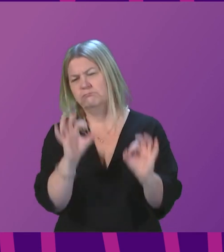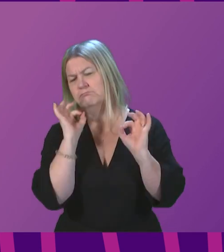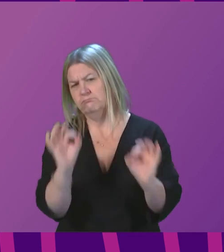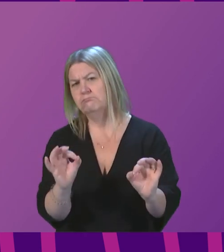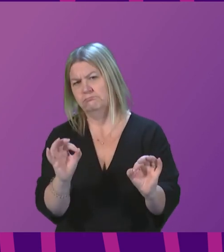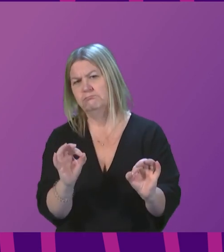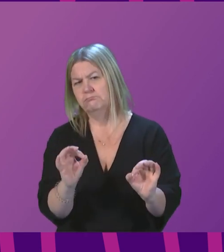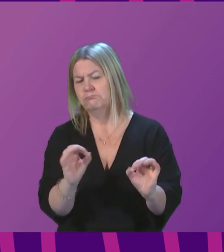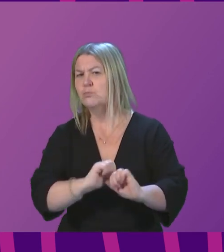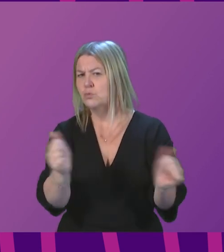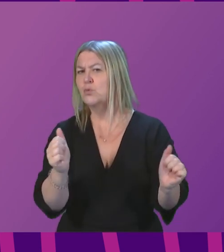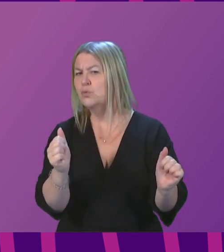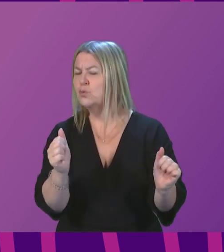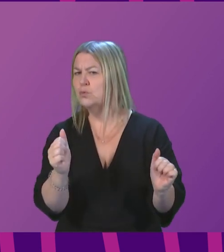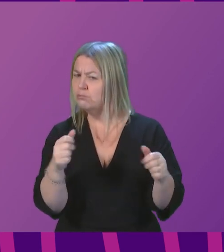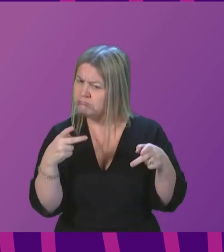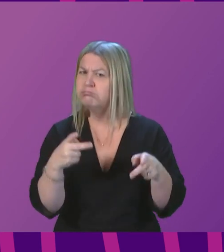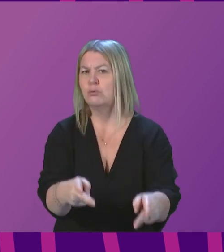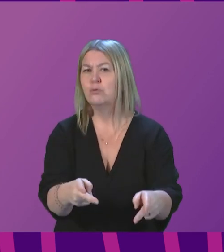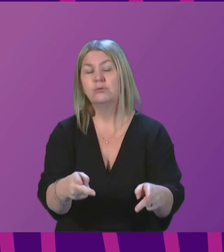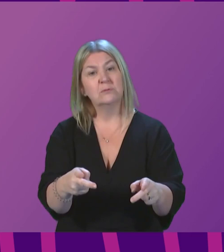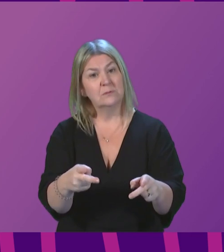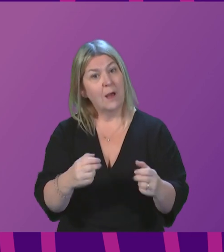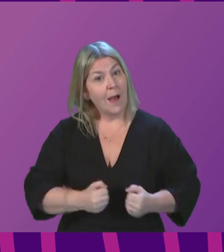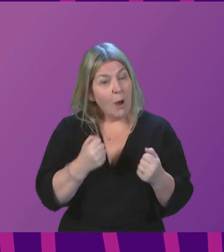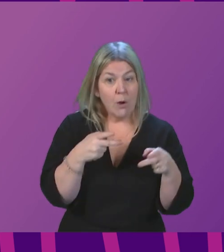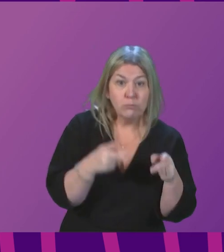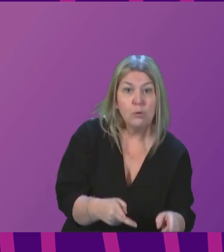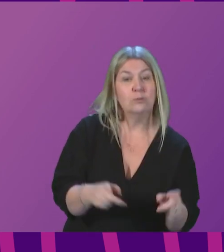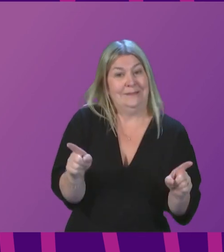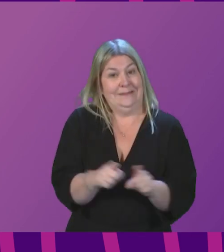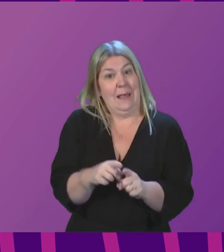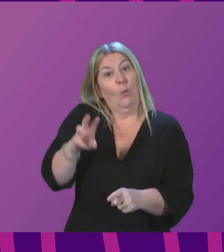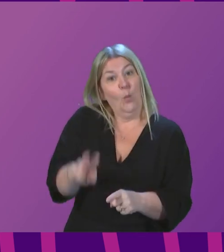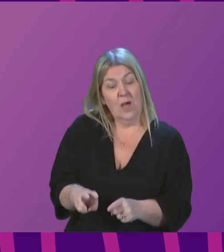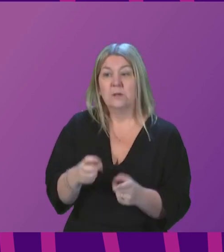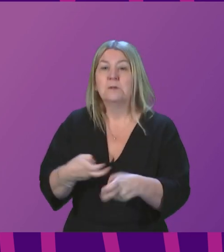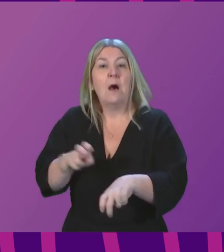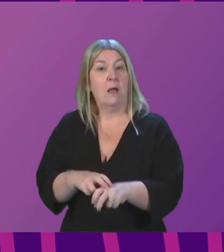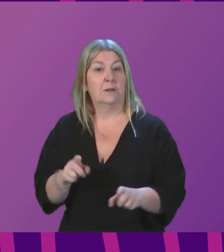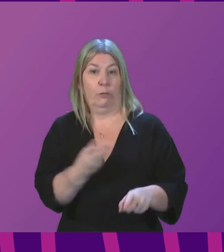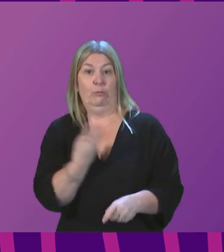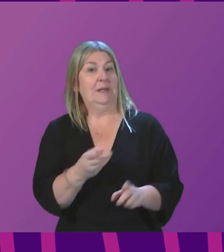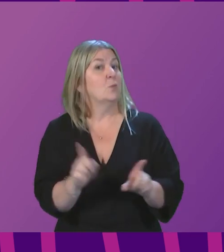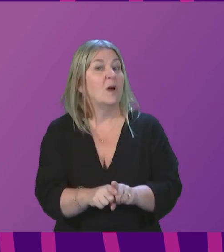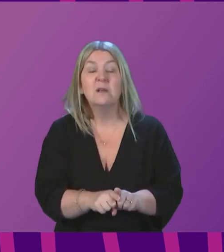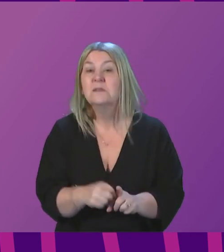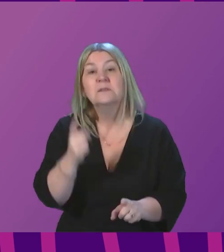The Scottish approach is in line with the Welsh Government’s approach and the Northern Irish Government’s approach. We are taking a sensible approach through this.